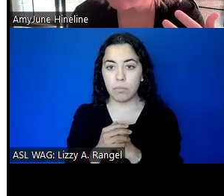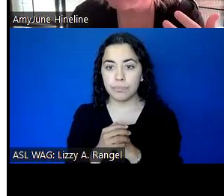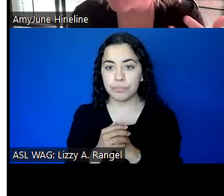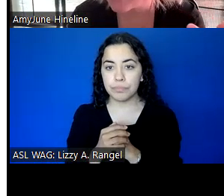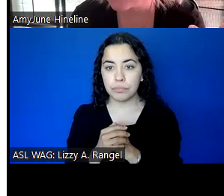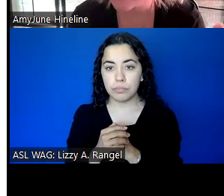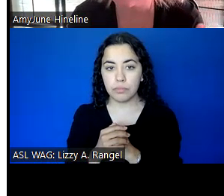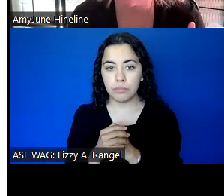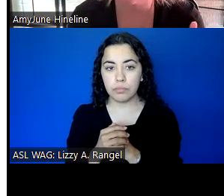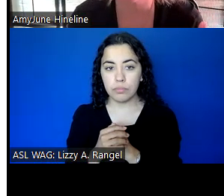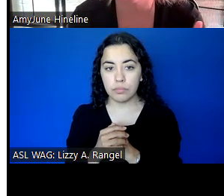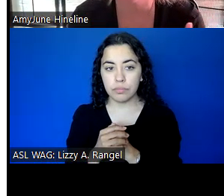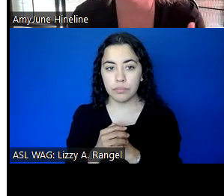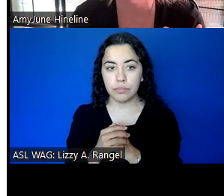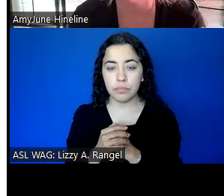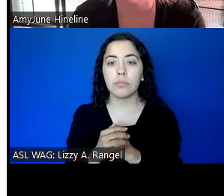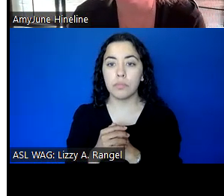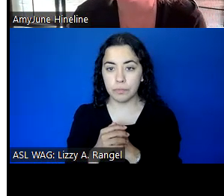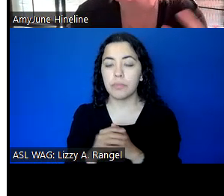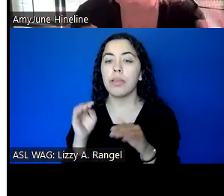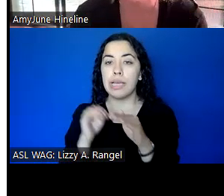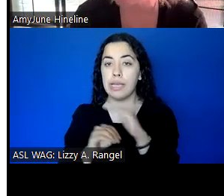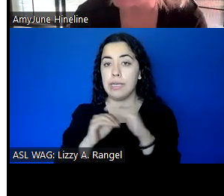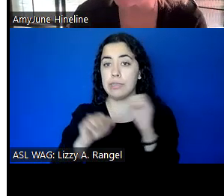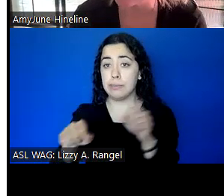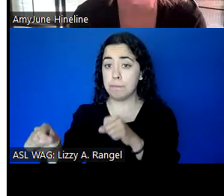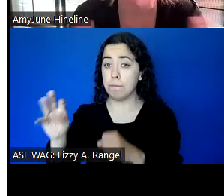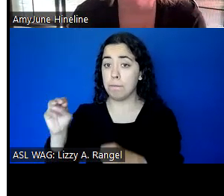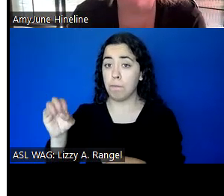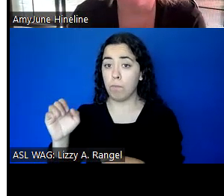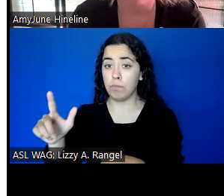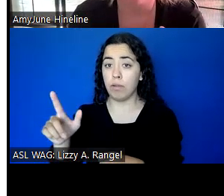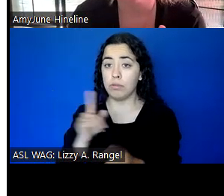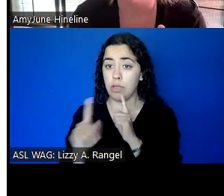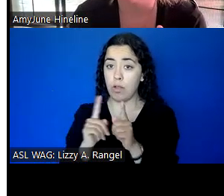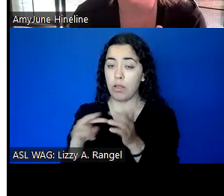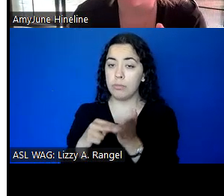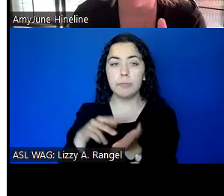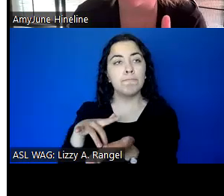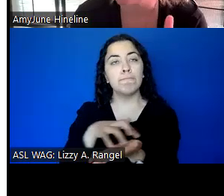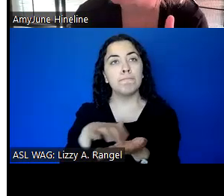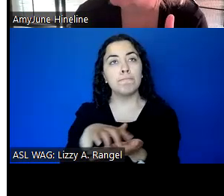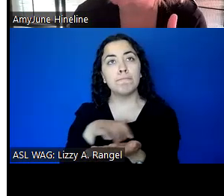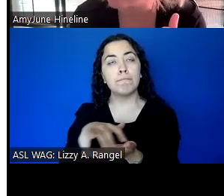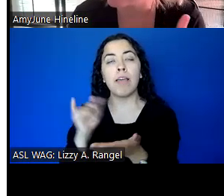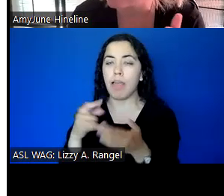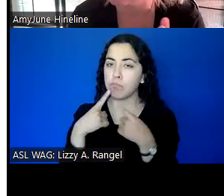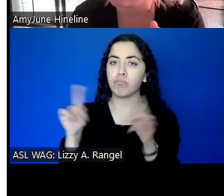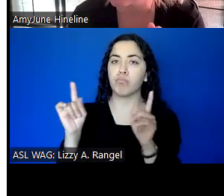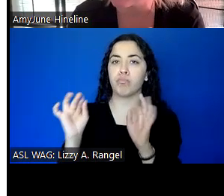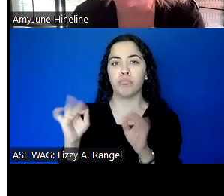that pop-up or that form or that window, are they able to get out? You know, they got in, but can